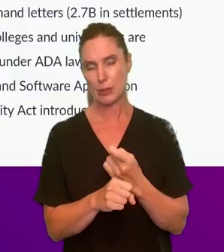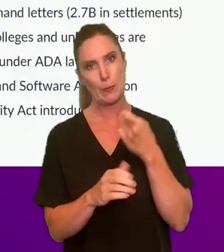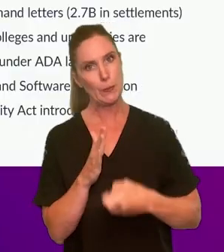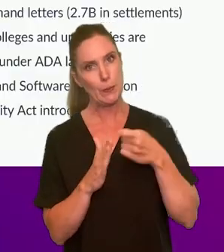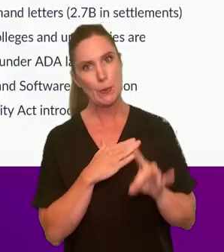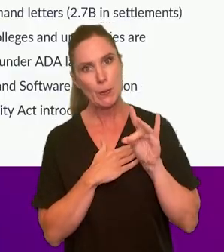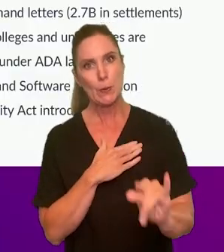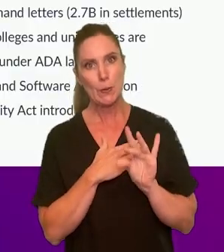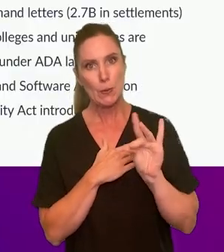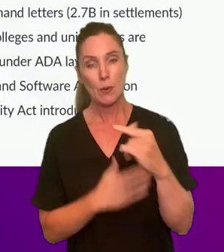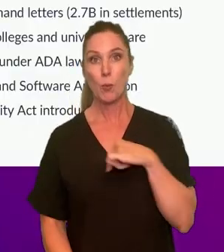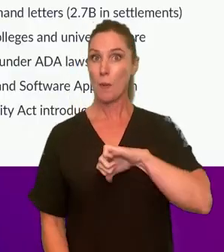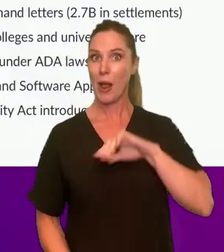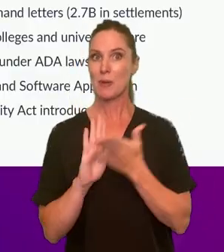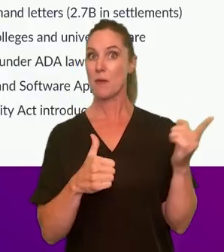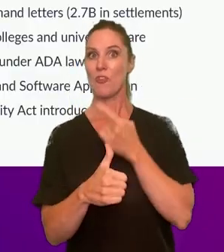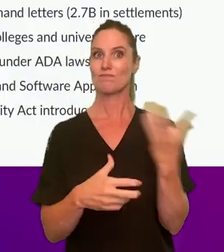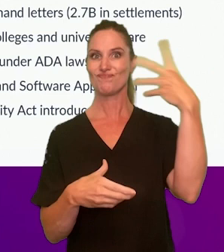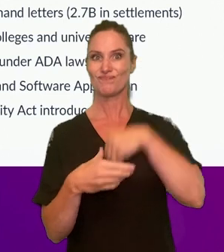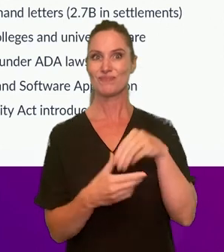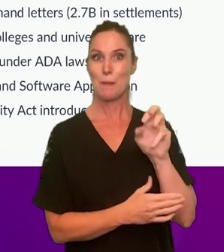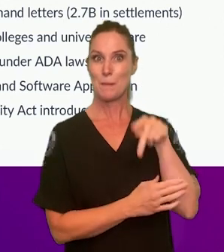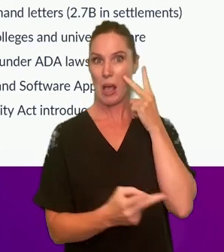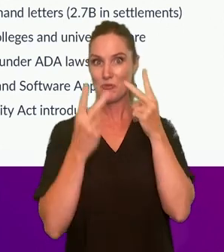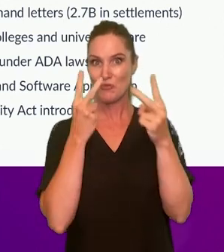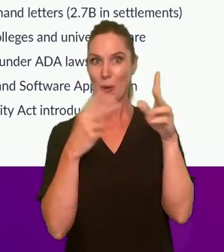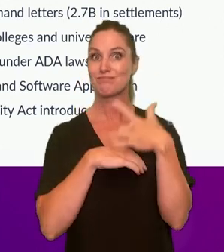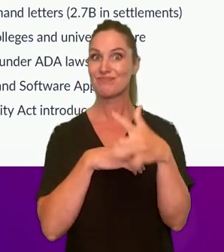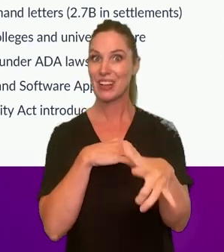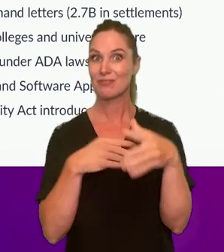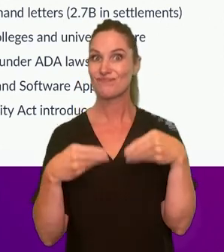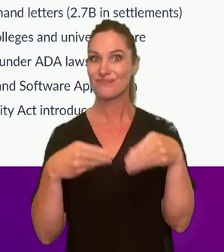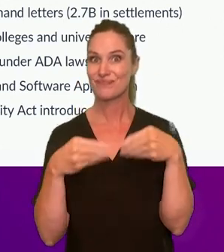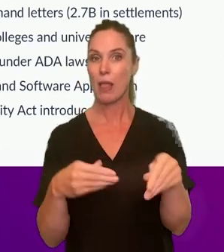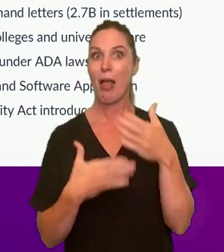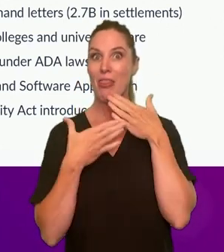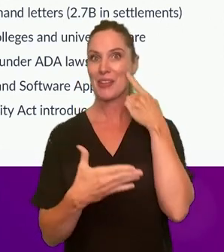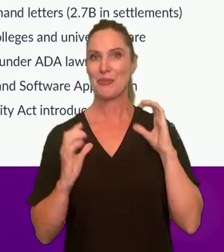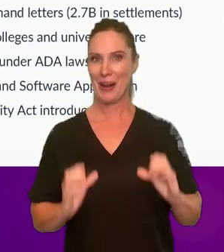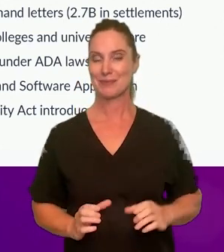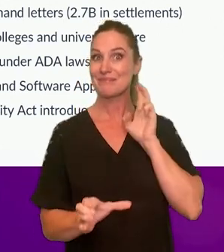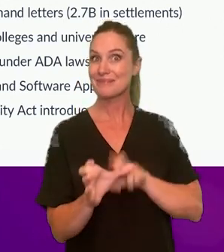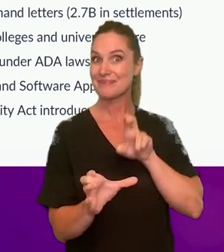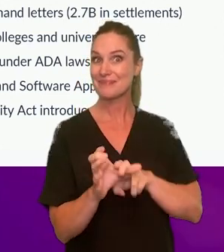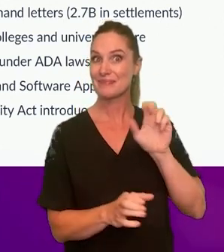We are proud to be the first inclusive map viewer on the market, and thankfully for our customers, onboarding to Audiom